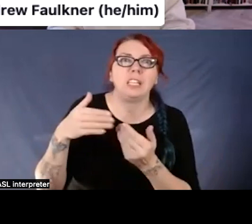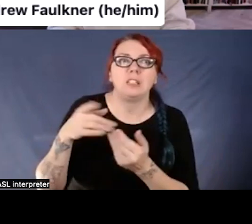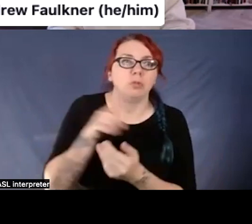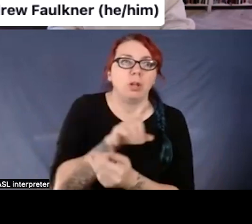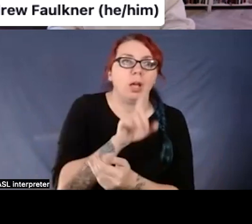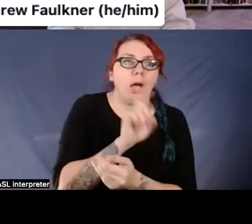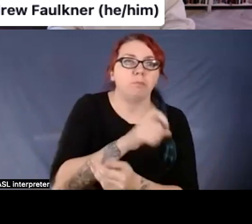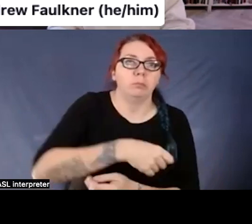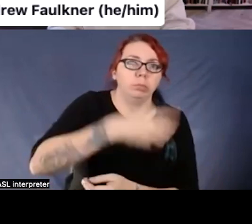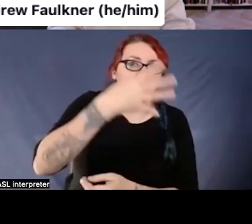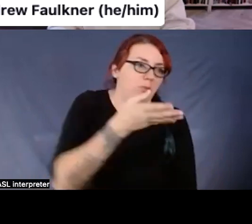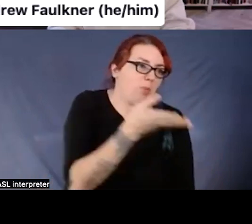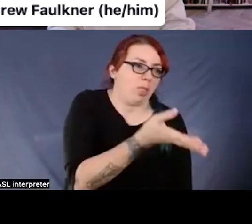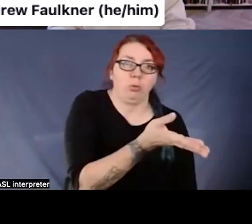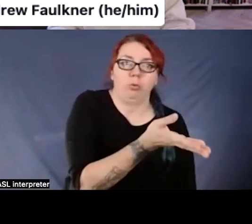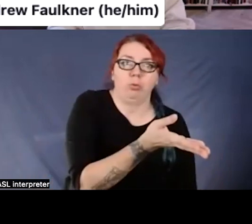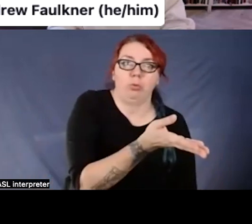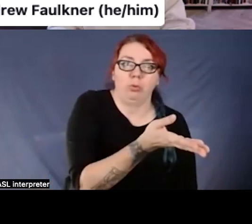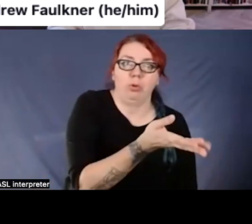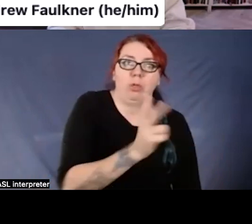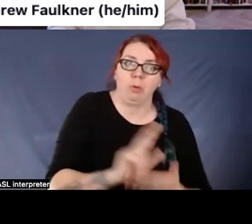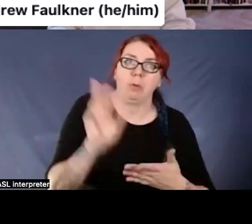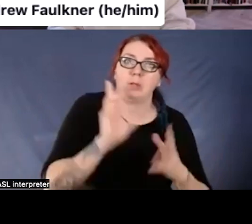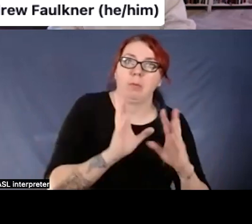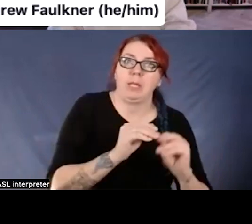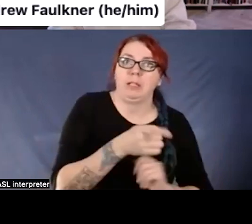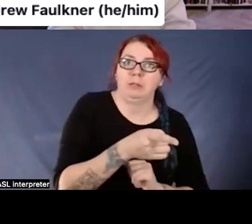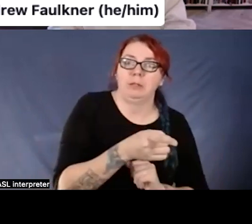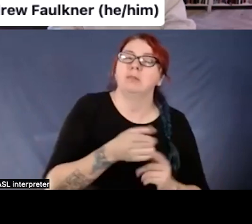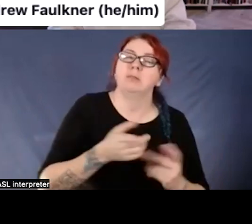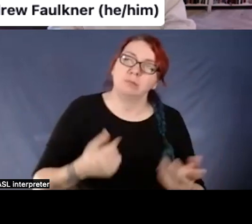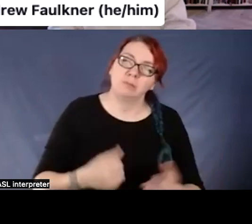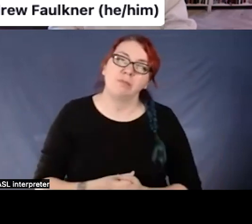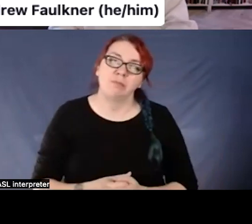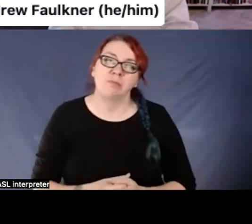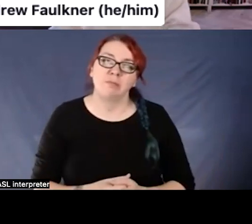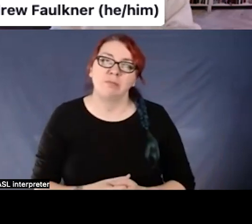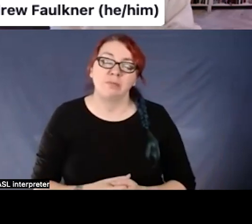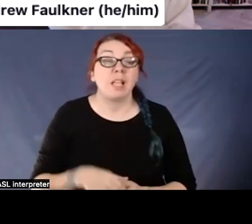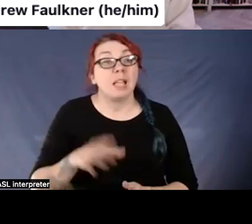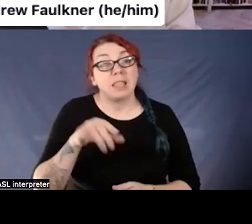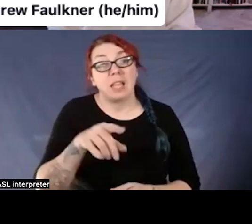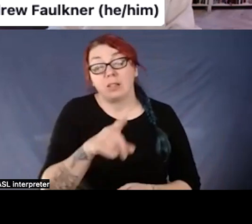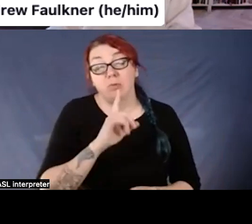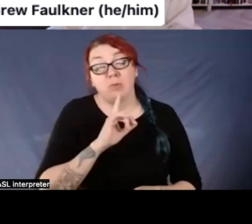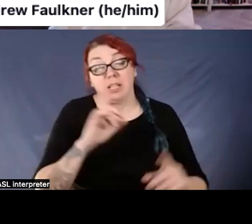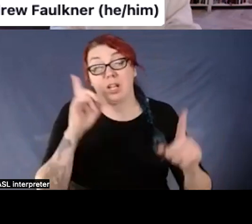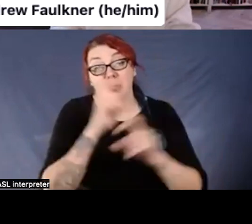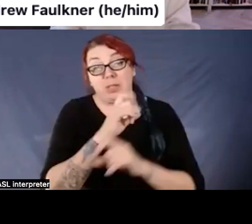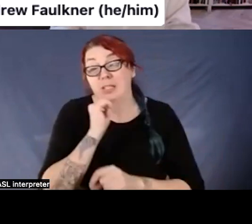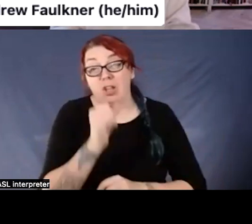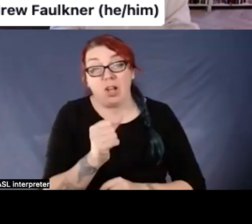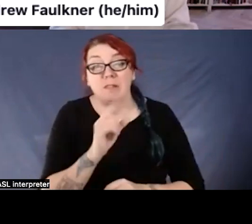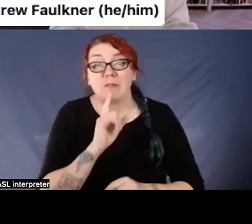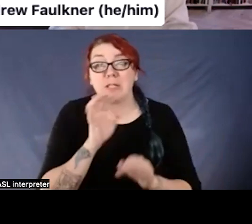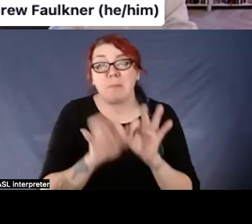it's really quite low tech, all things considered, to use them to make your meetings that much more